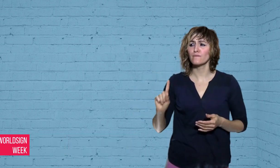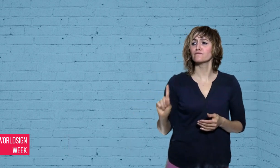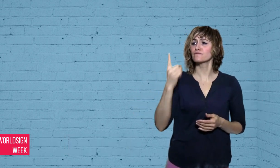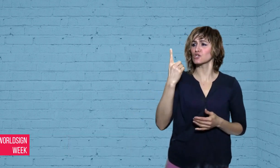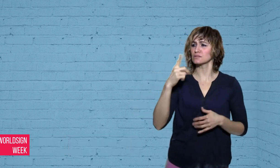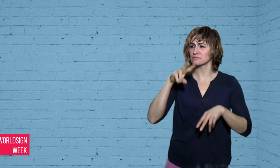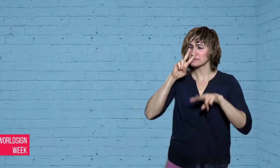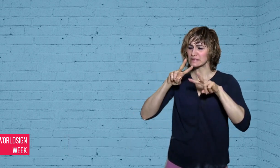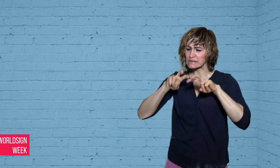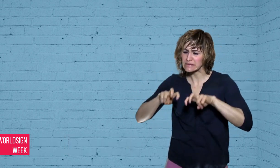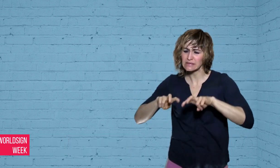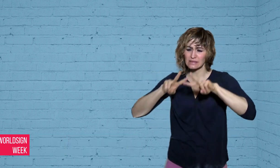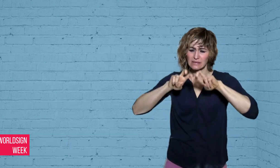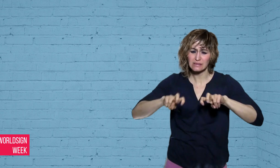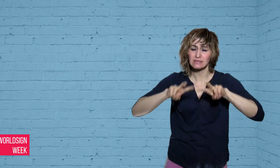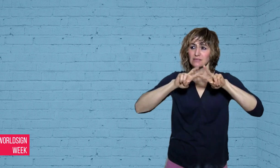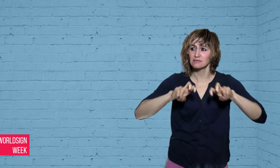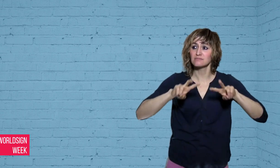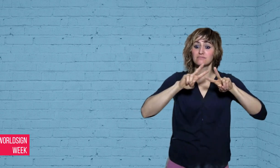development on this issue, after doing an